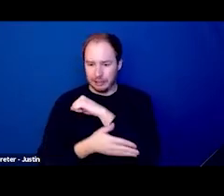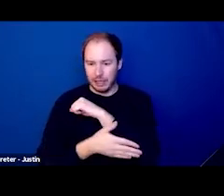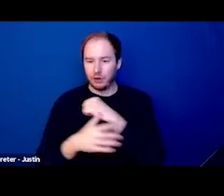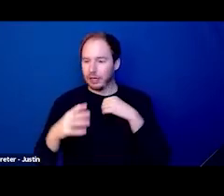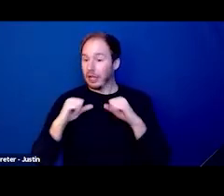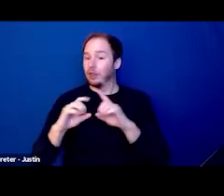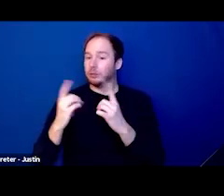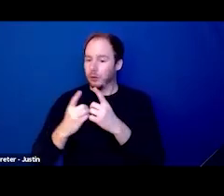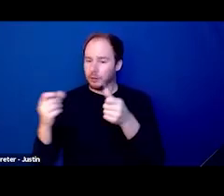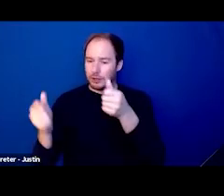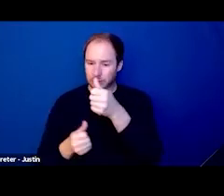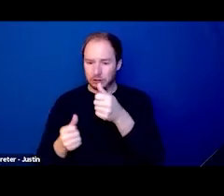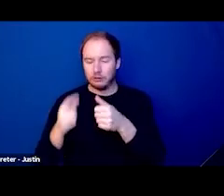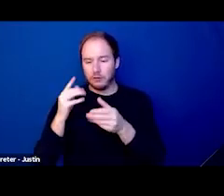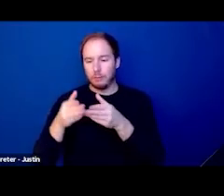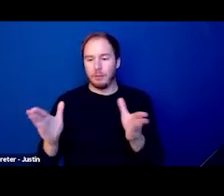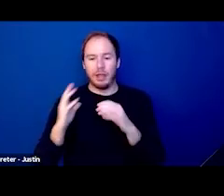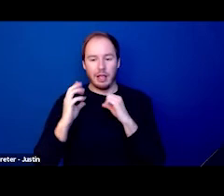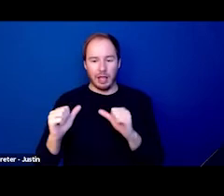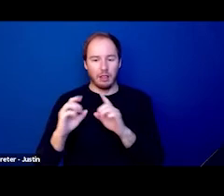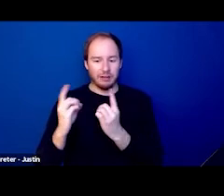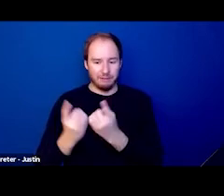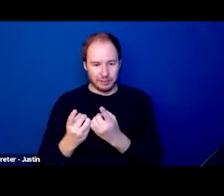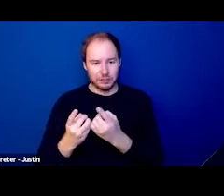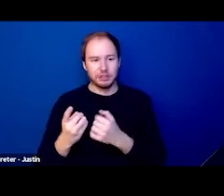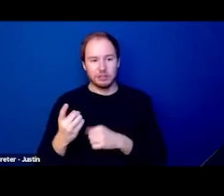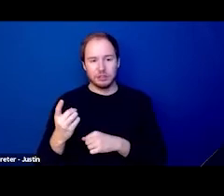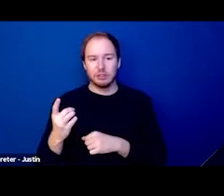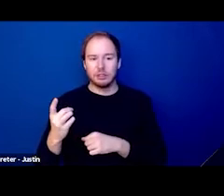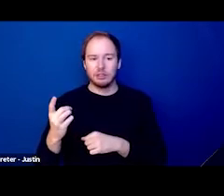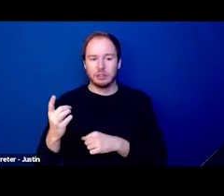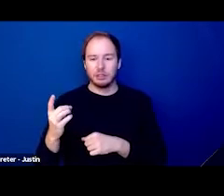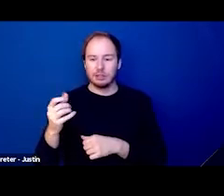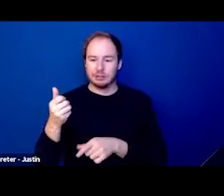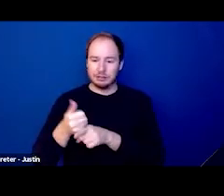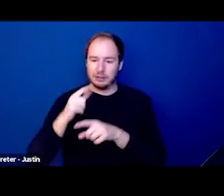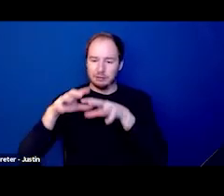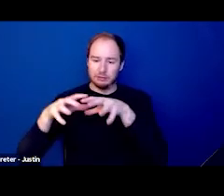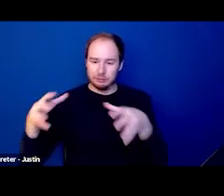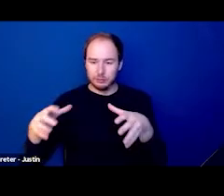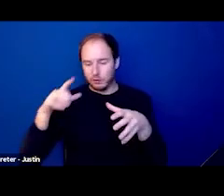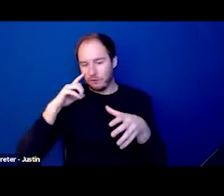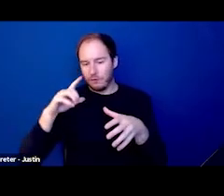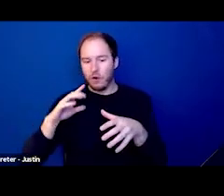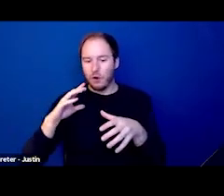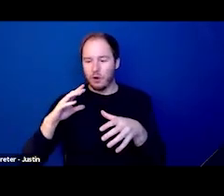It was the Public Health division at that time, which was an umbrella of our larger health department.